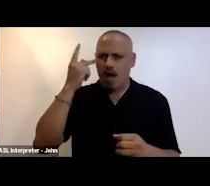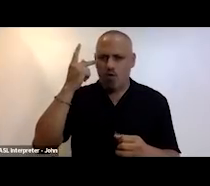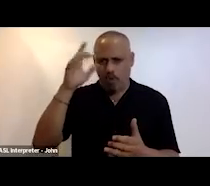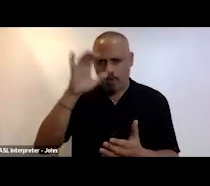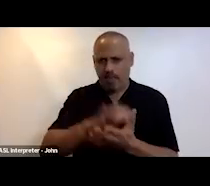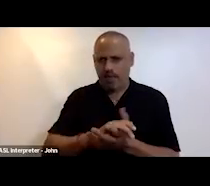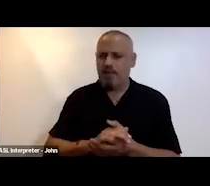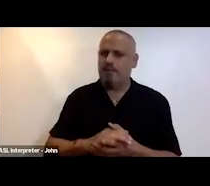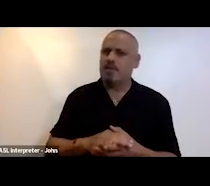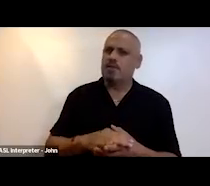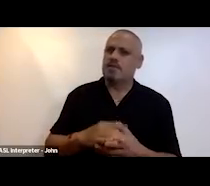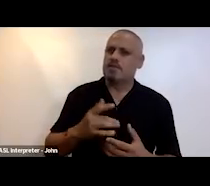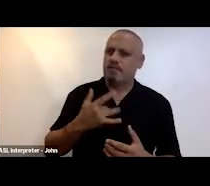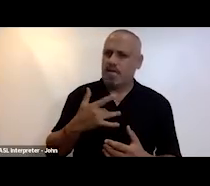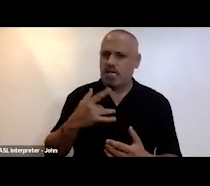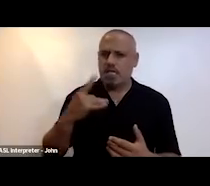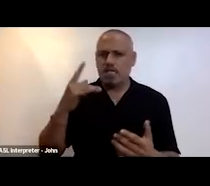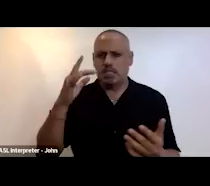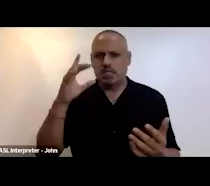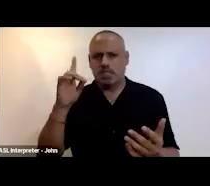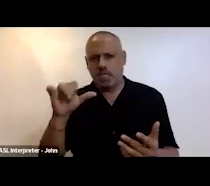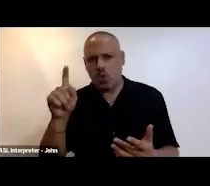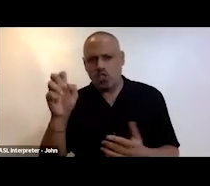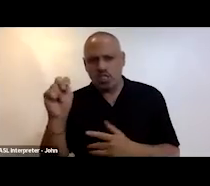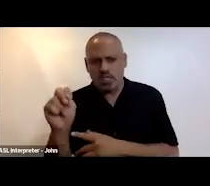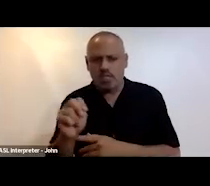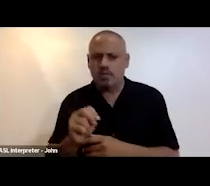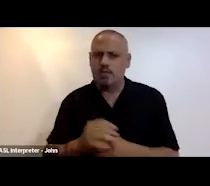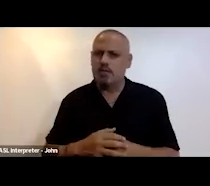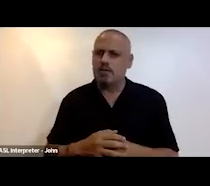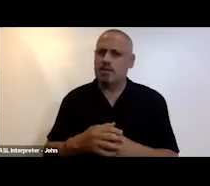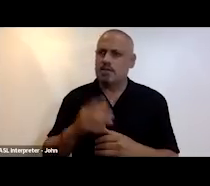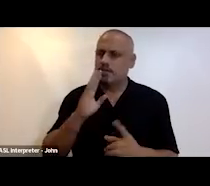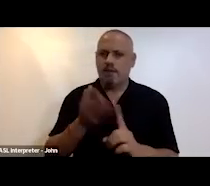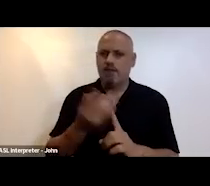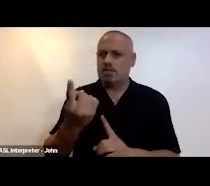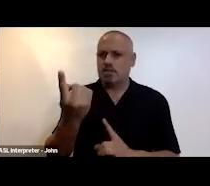had these paranoid feelings and delusions, and was convinced that somebody was watching her,